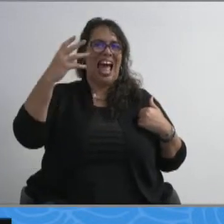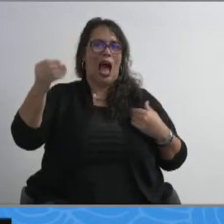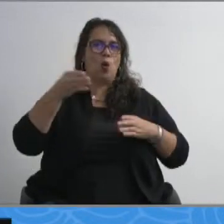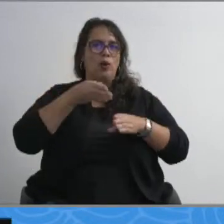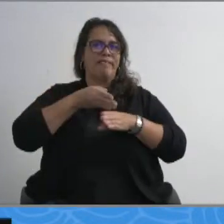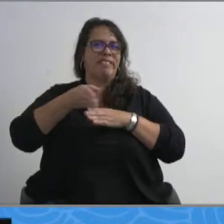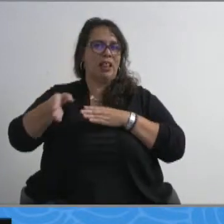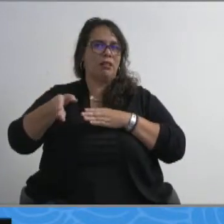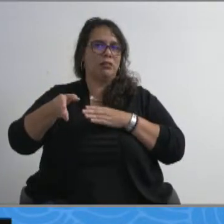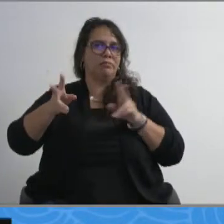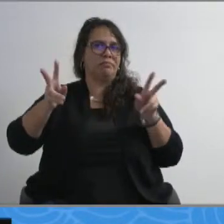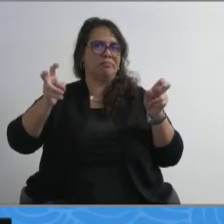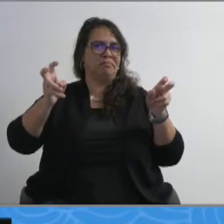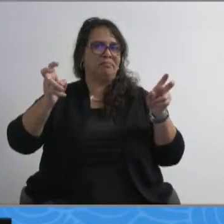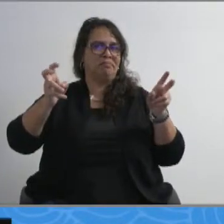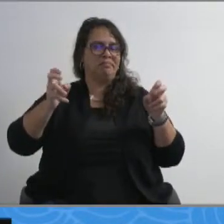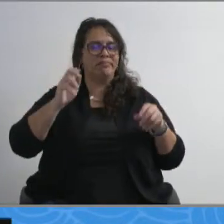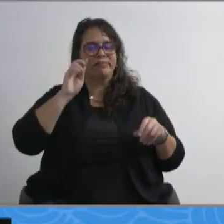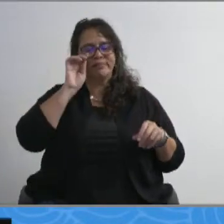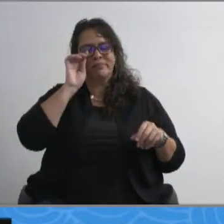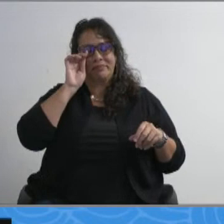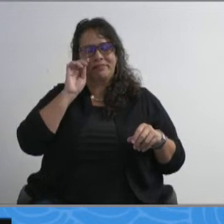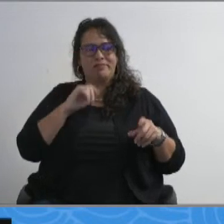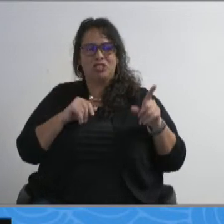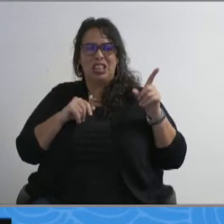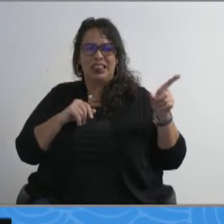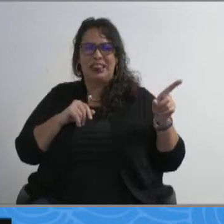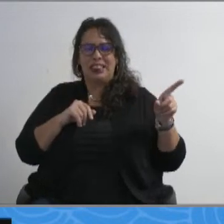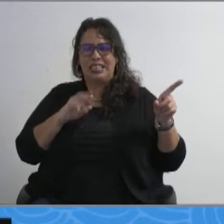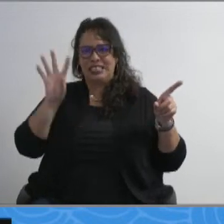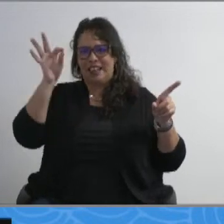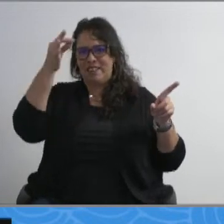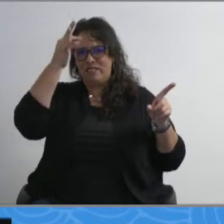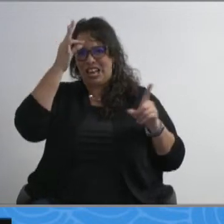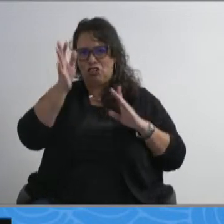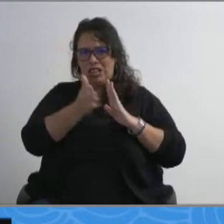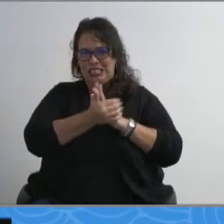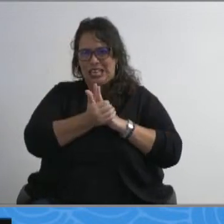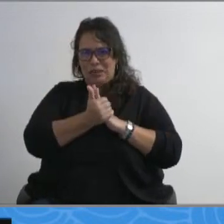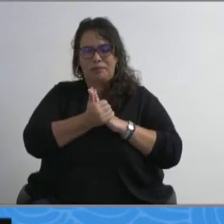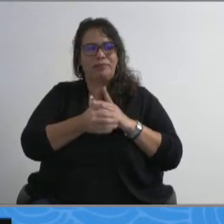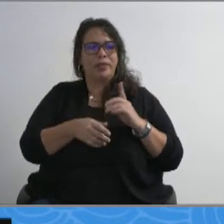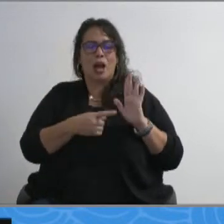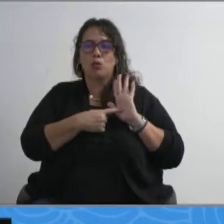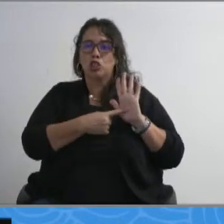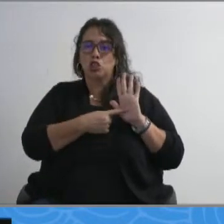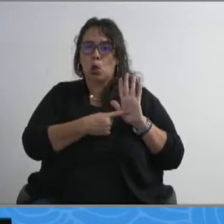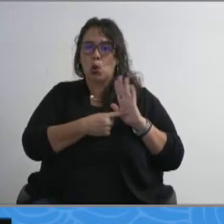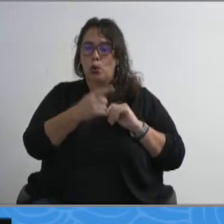in terms of this LCAP Federal Addendum. And I'm showing you this because I wanna say